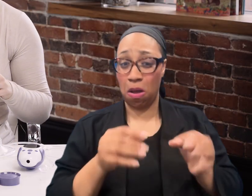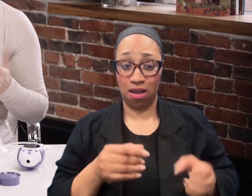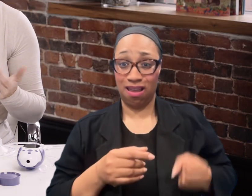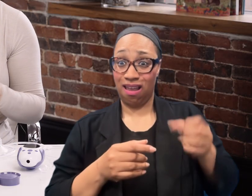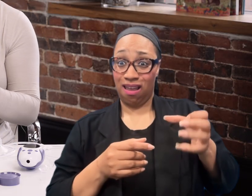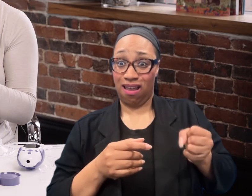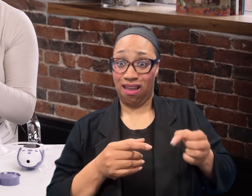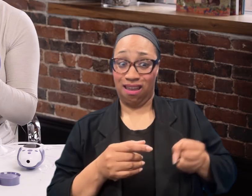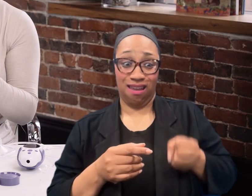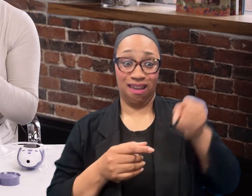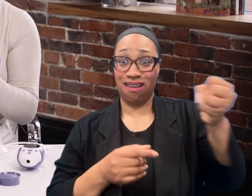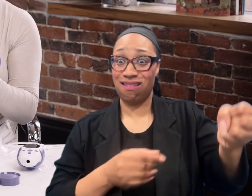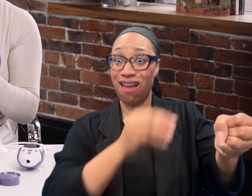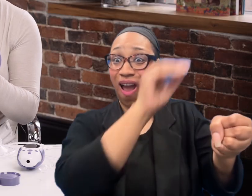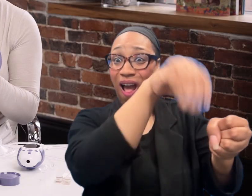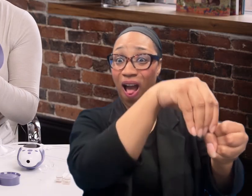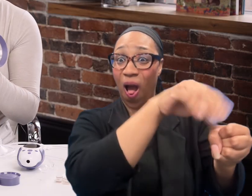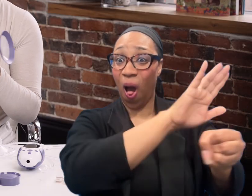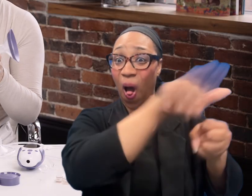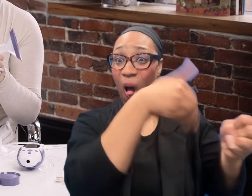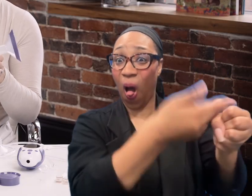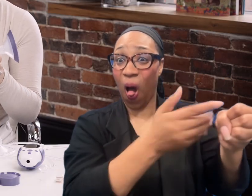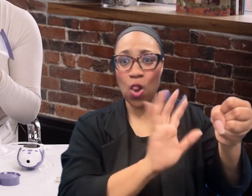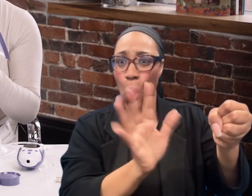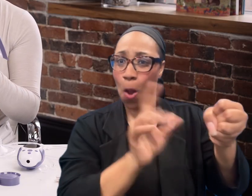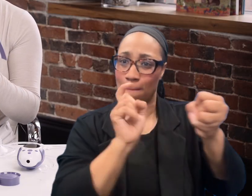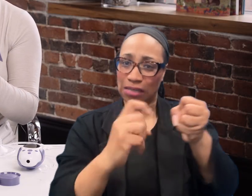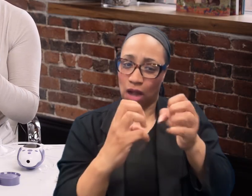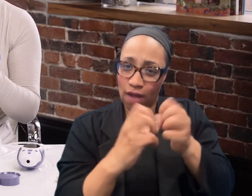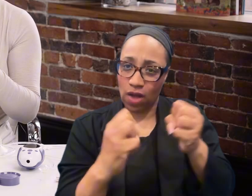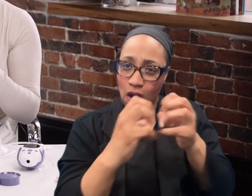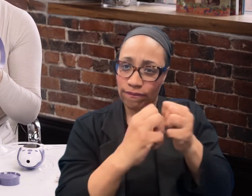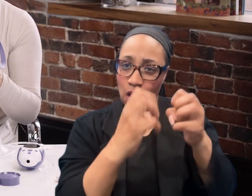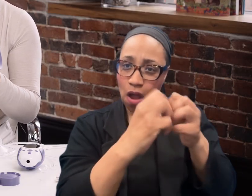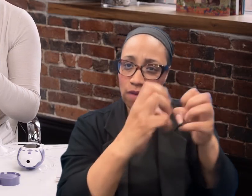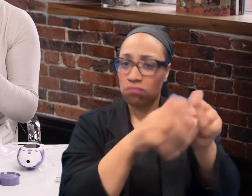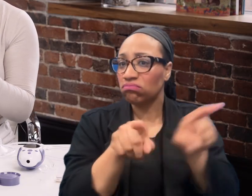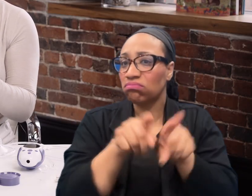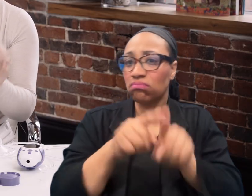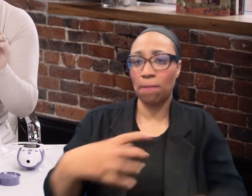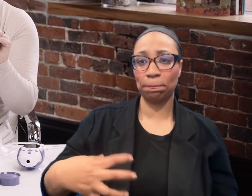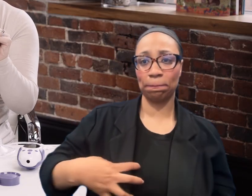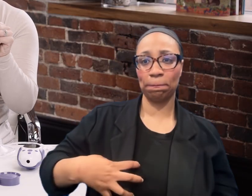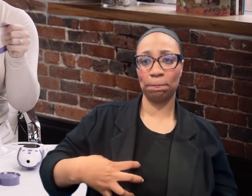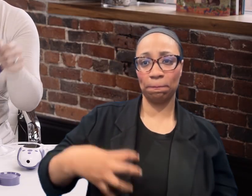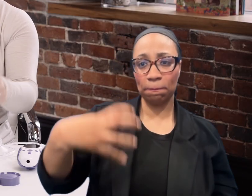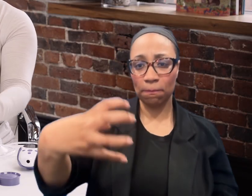So, that's the wearable cup for our standard flanges, that cap, the diaphragm, the flange,